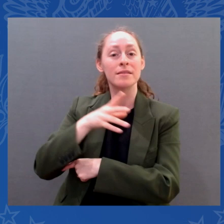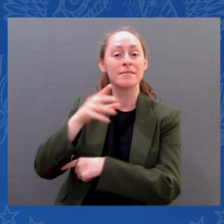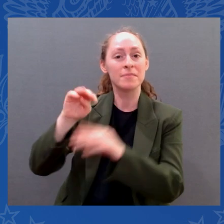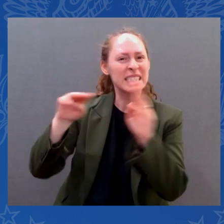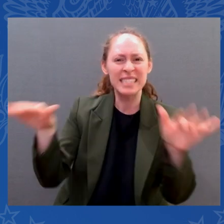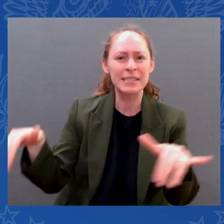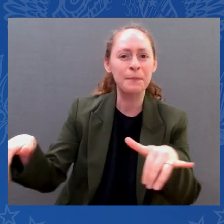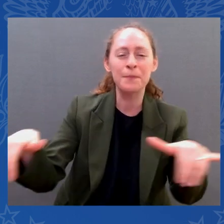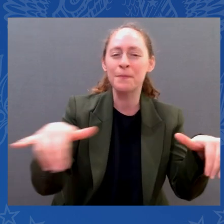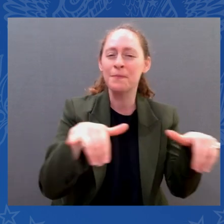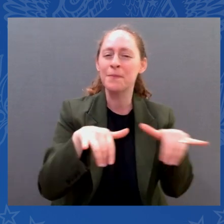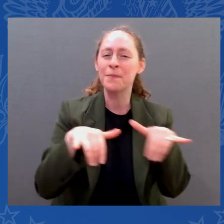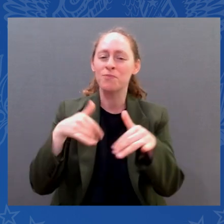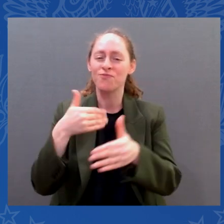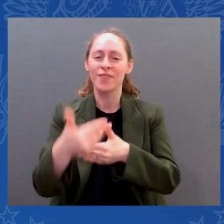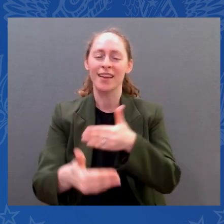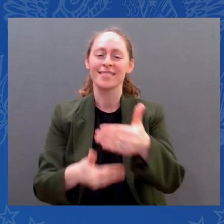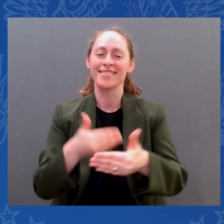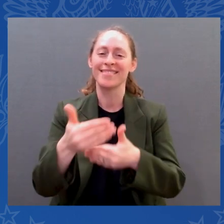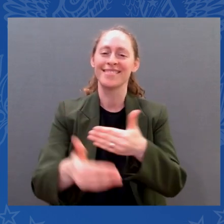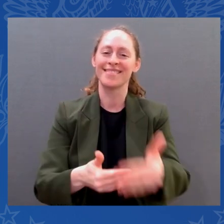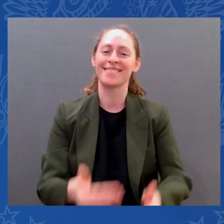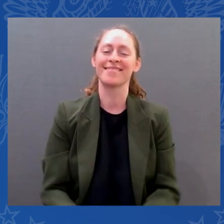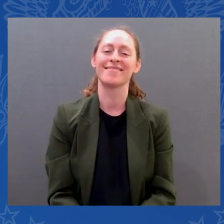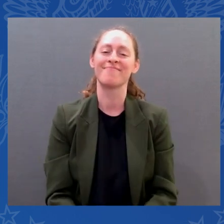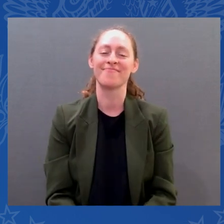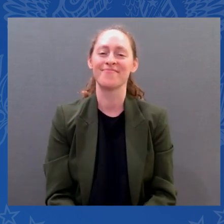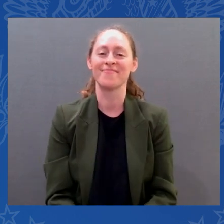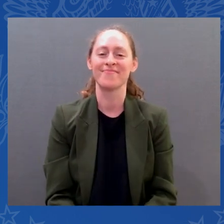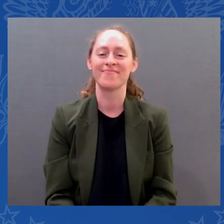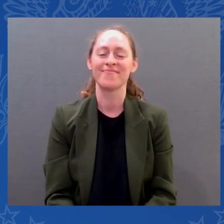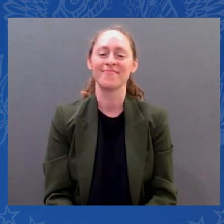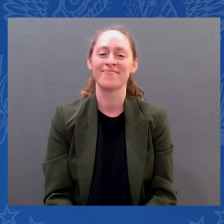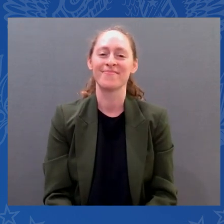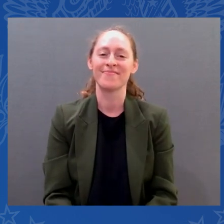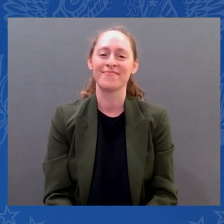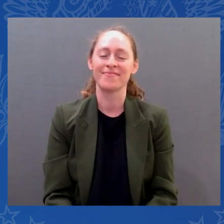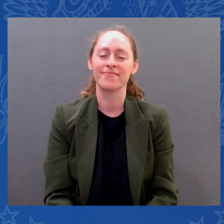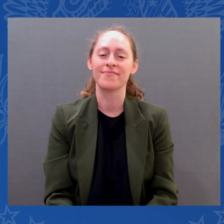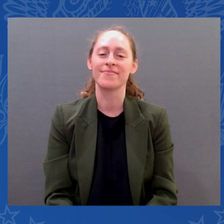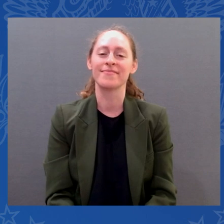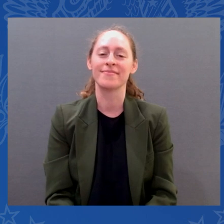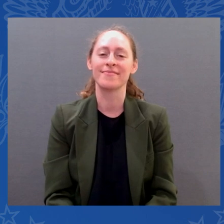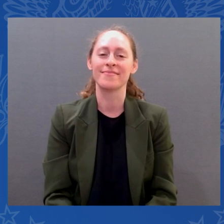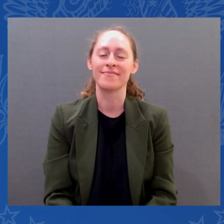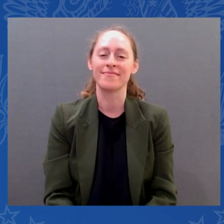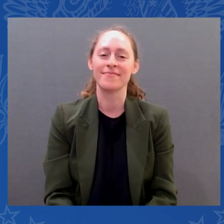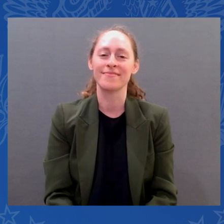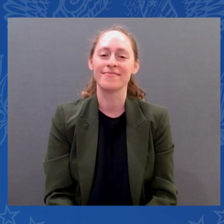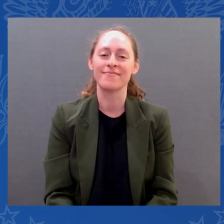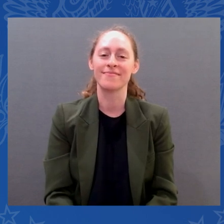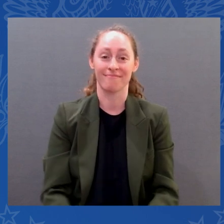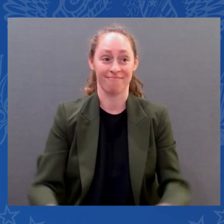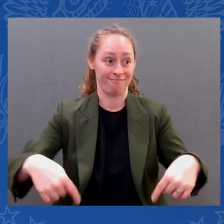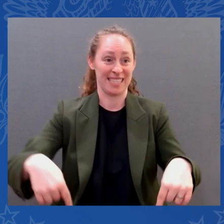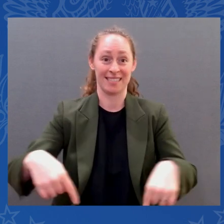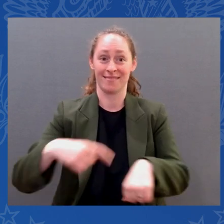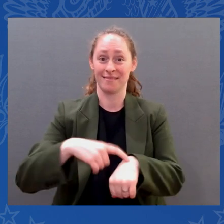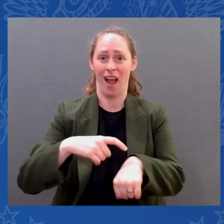And it comes at a critical time -- all kidding aside. It comes at a critical time. This year marks one year since the murder of six